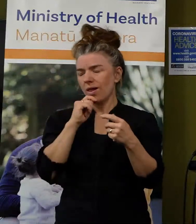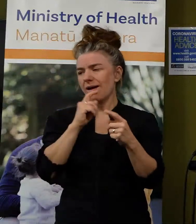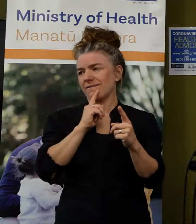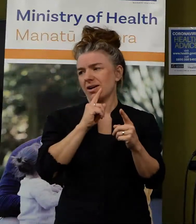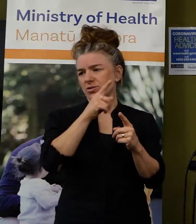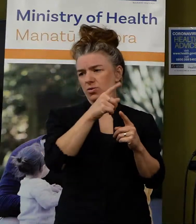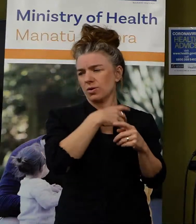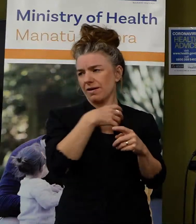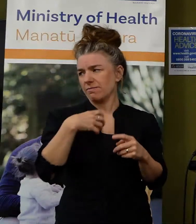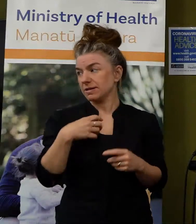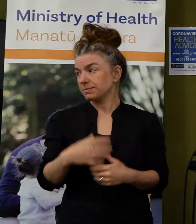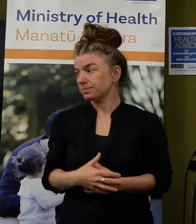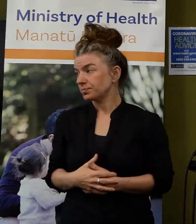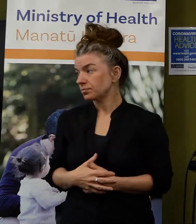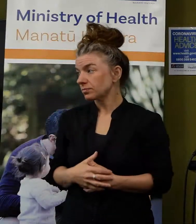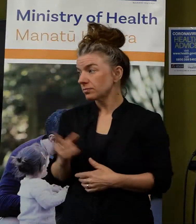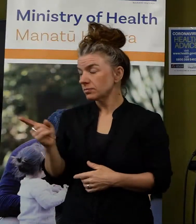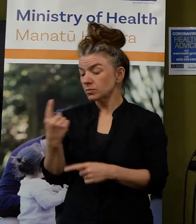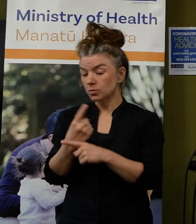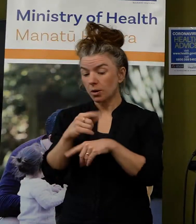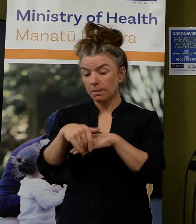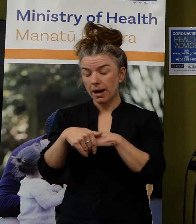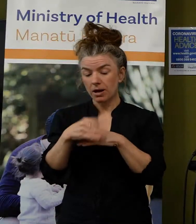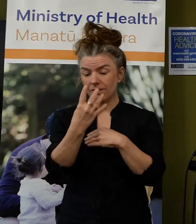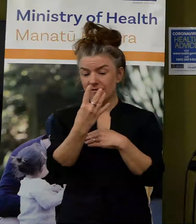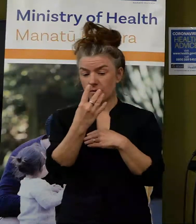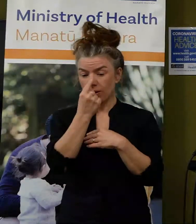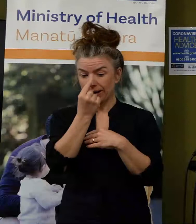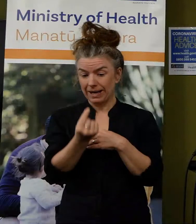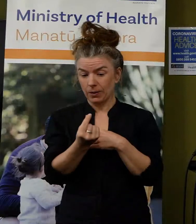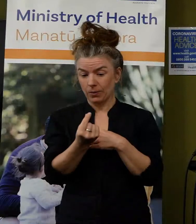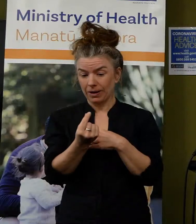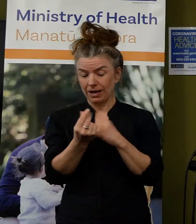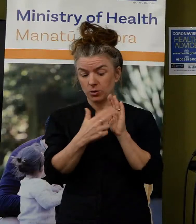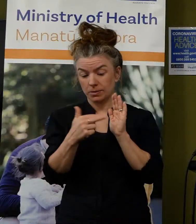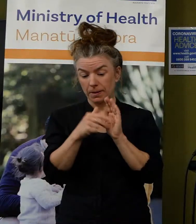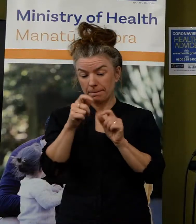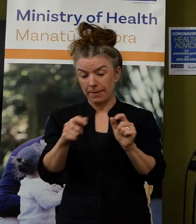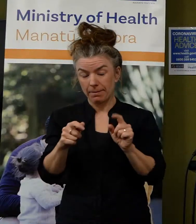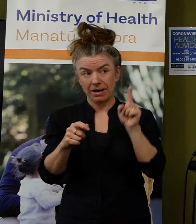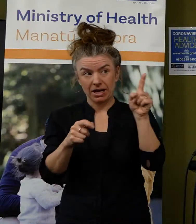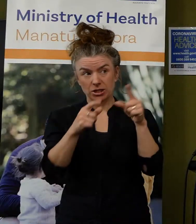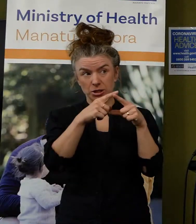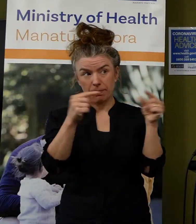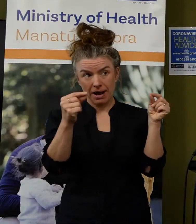With the four Kiwis who are in hospital in Japan who have tested positive for coronavirus,